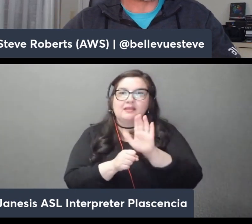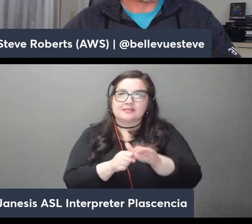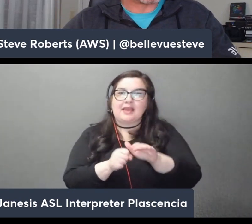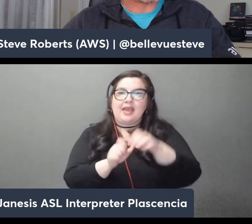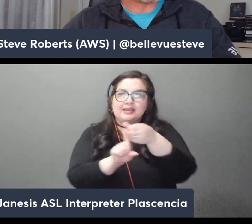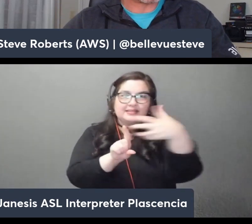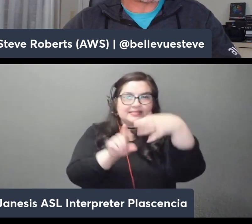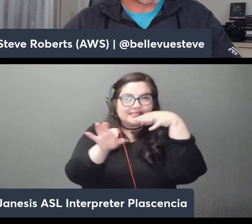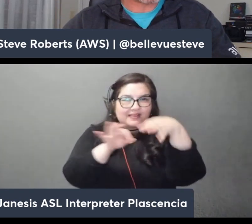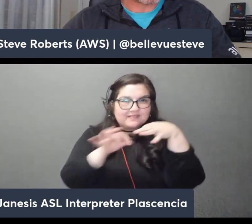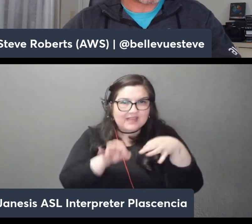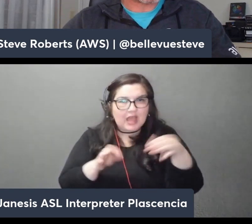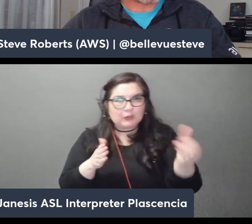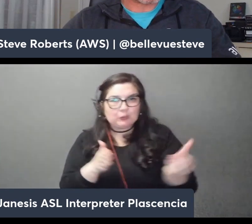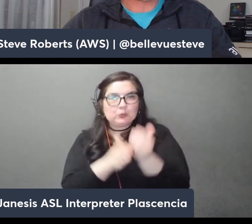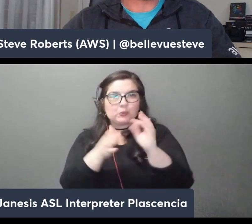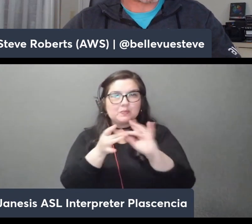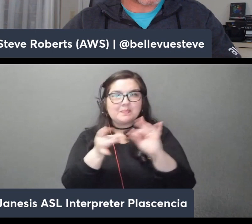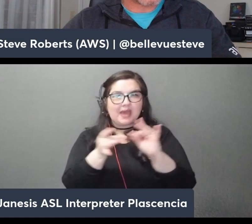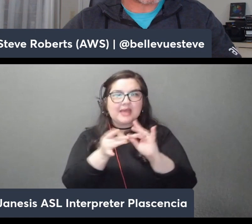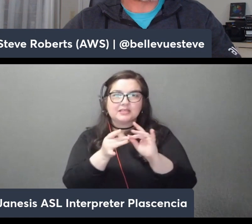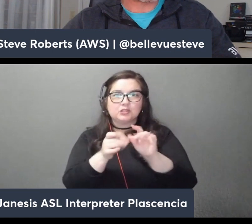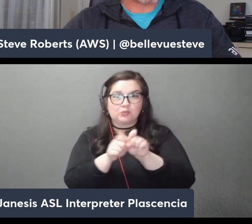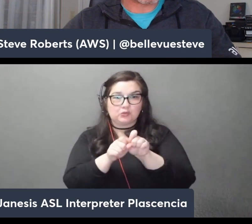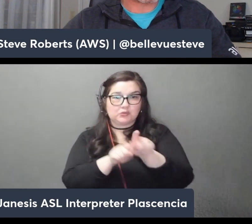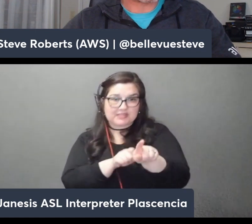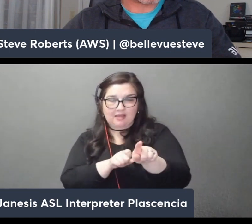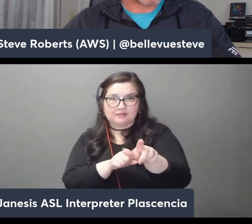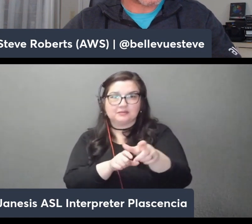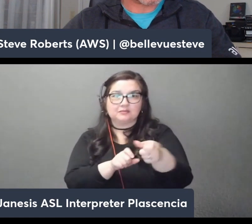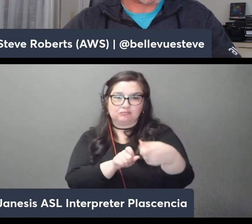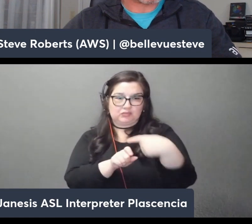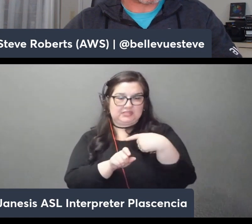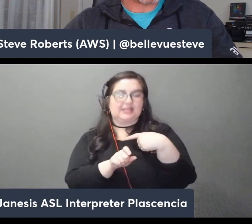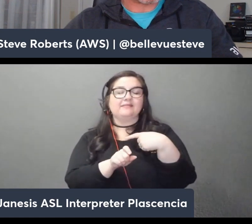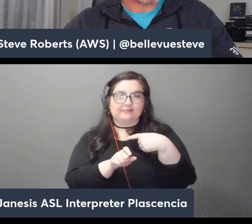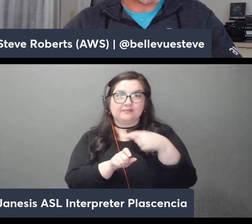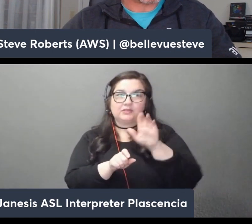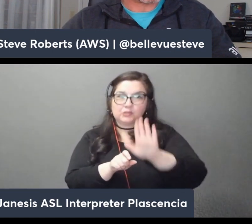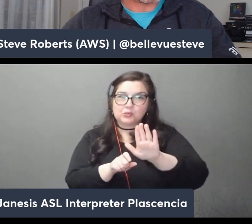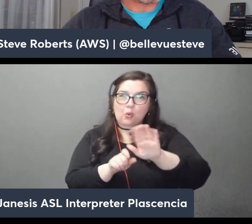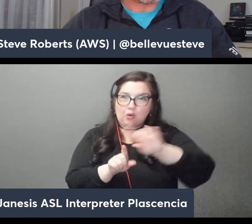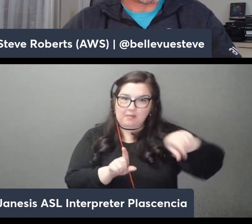and receive to your back end, and we have a feature that lets you generate the code that is necessary